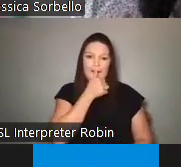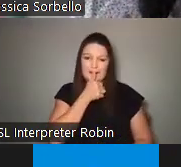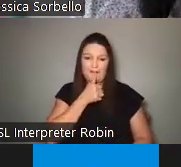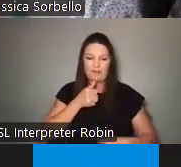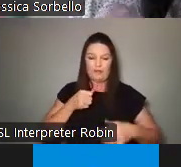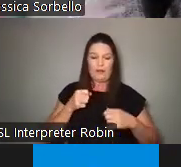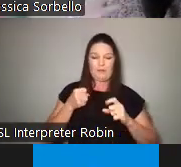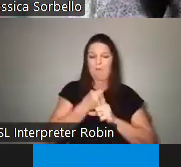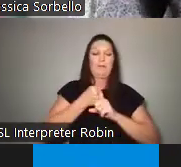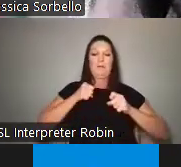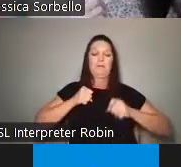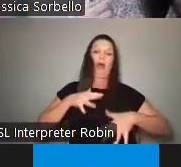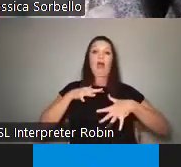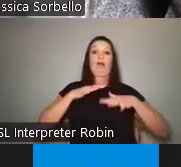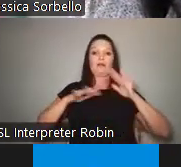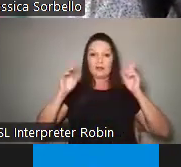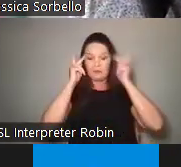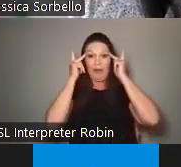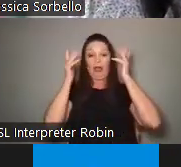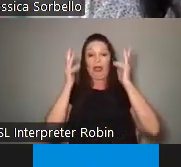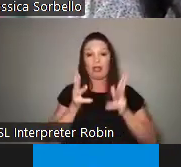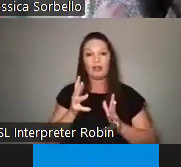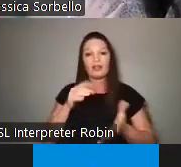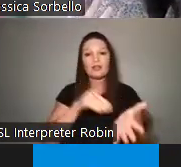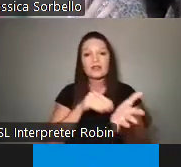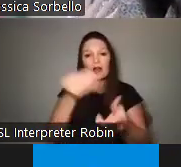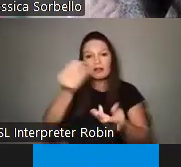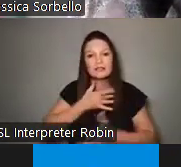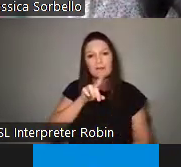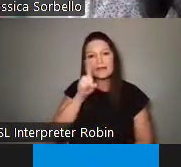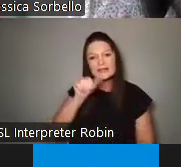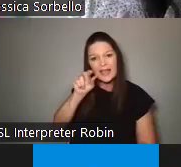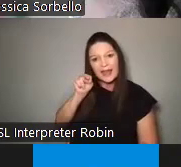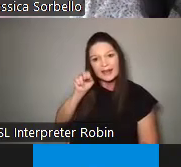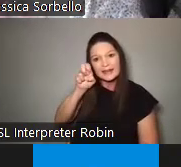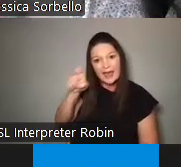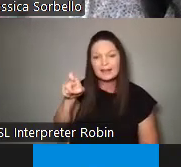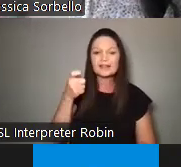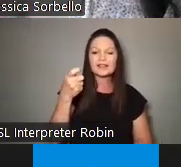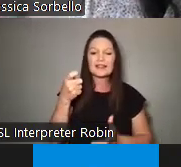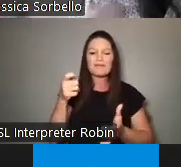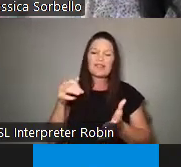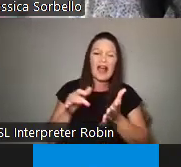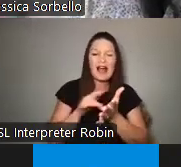from severe panic attacks. I take it p.r.n. as needed and I am out some place with a group of friends and I realize I